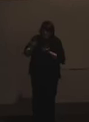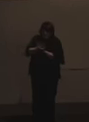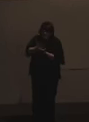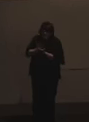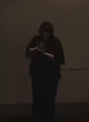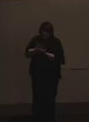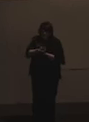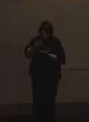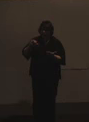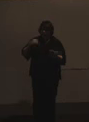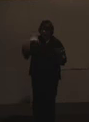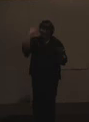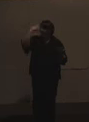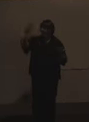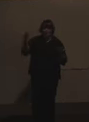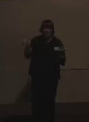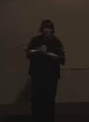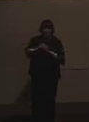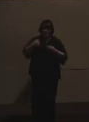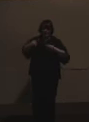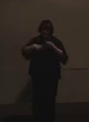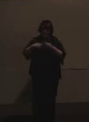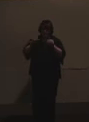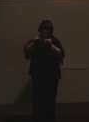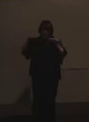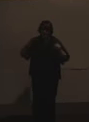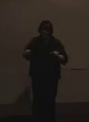is very, very important power for me.